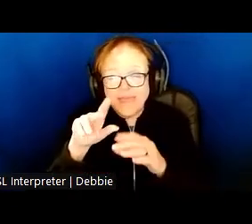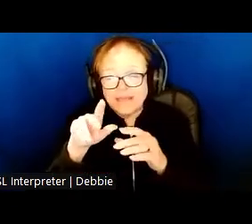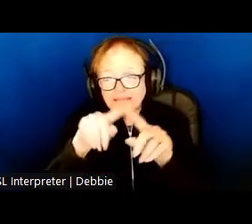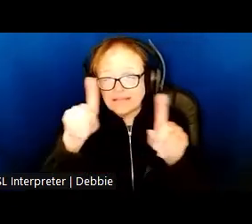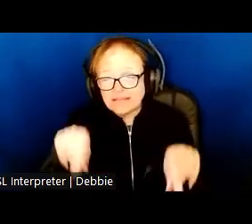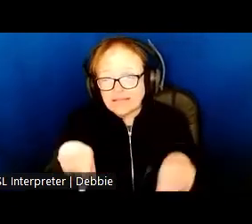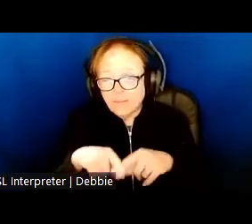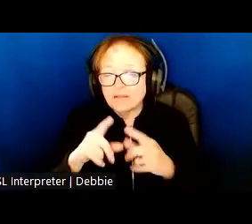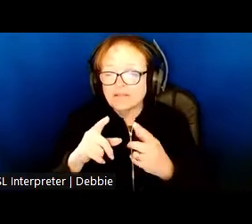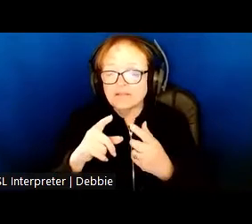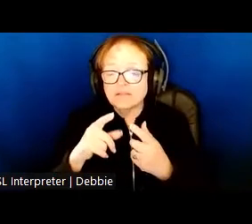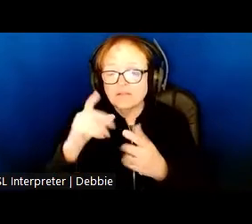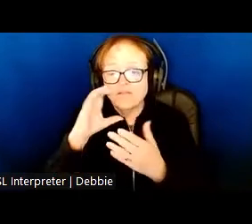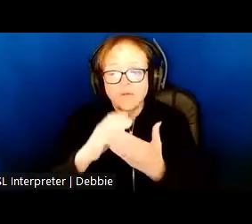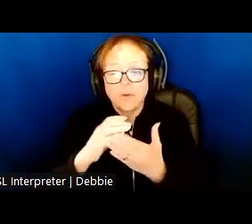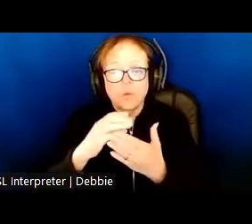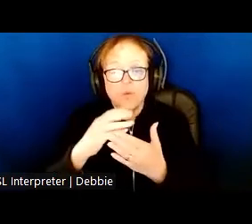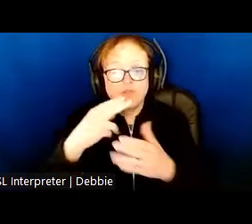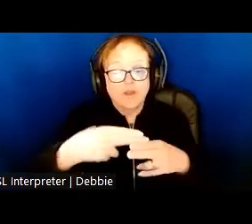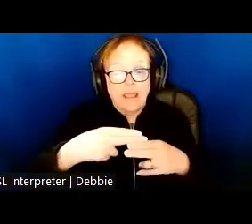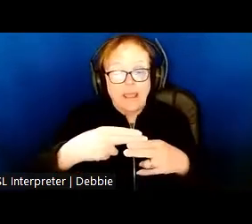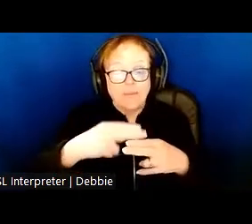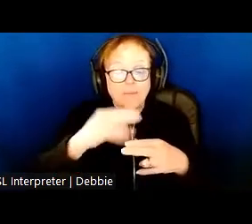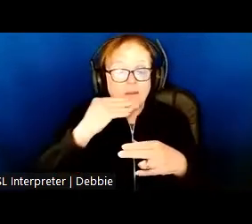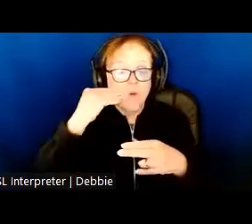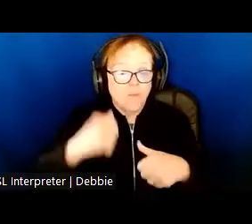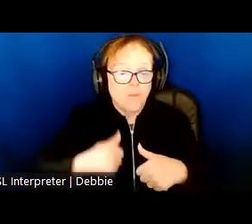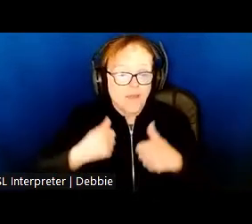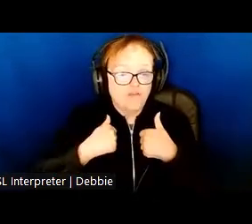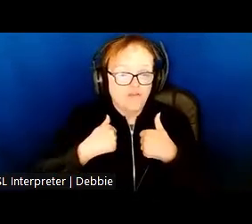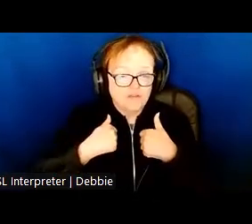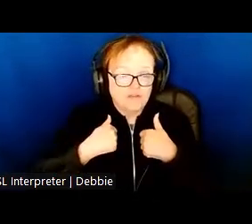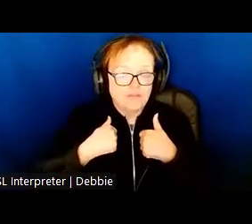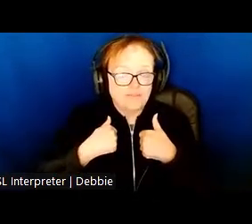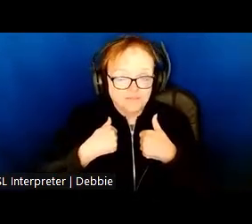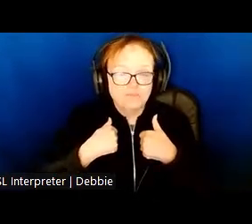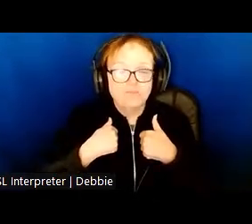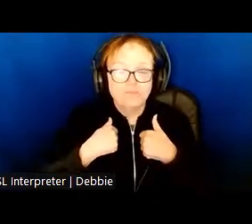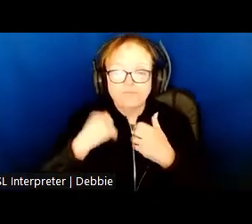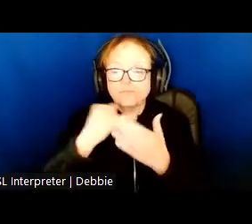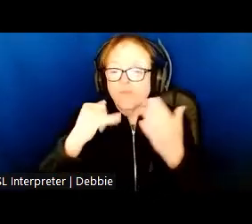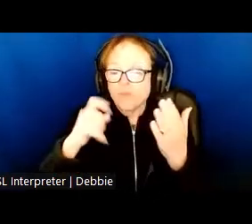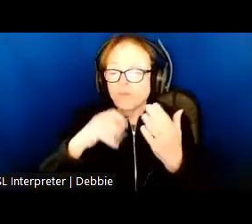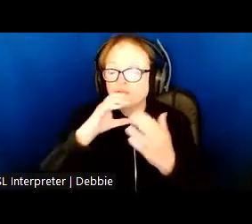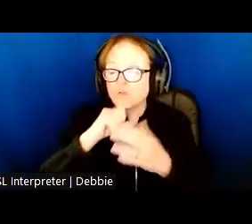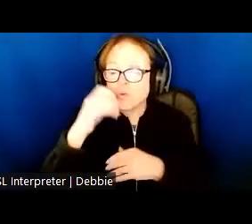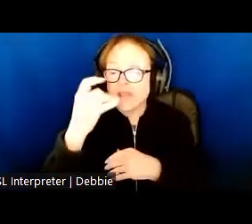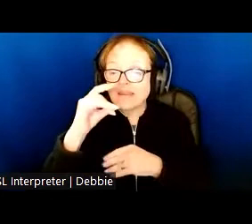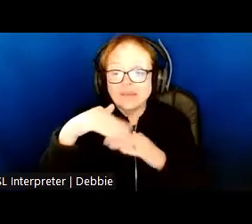with their name and home address. Age 18 or older